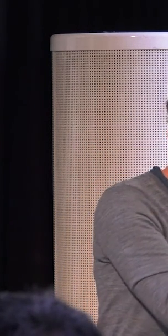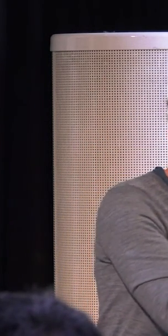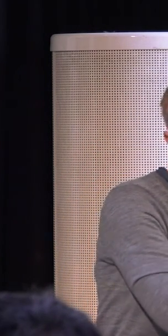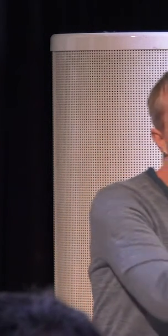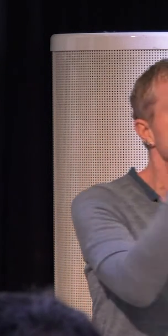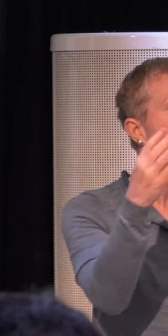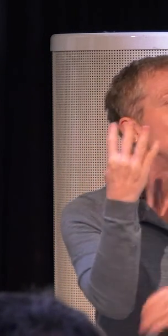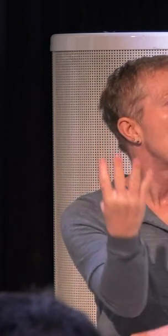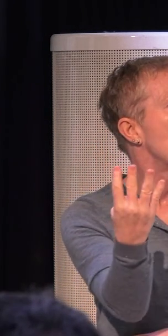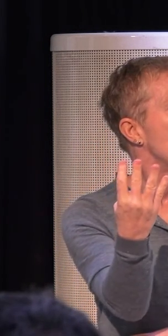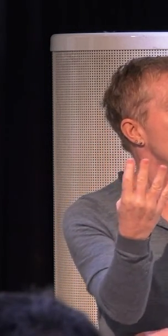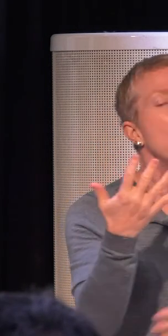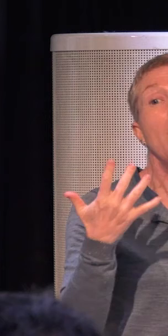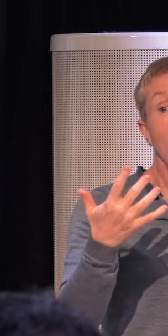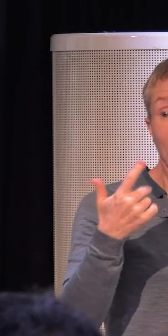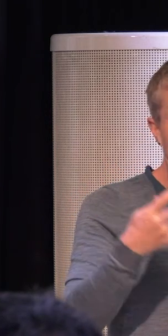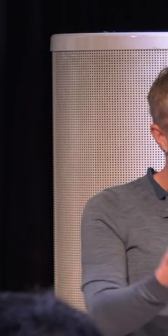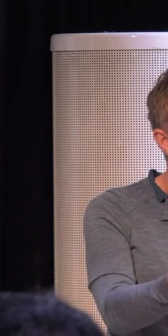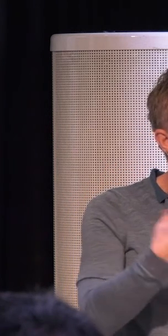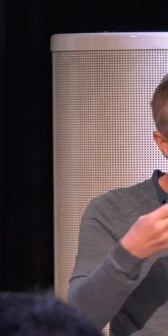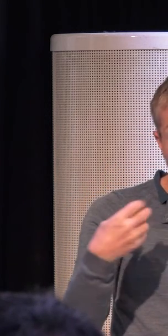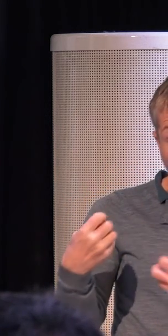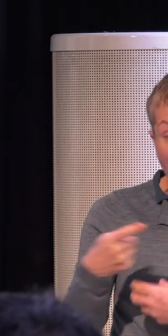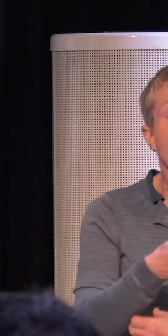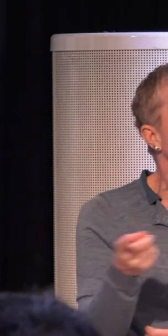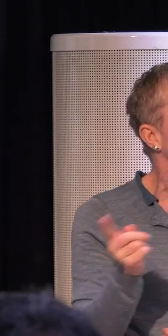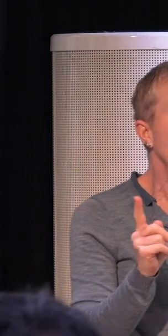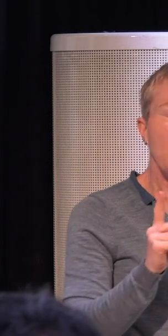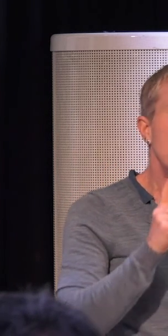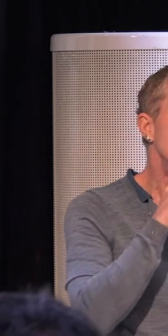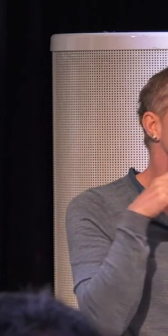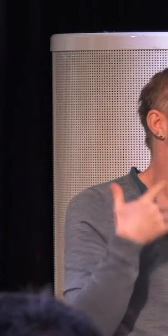The feedback that we've had so far from these Key Stage 4 pupils is amazing.